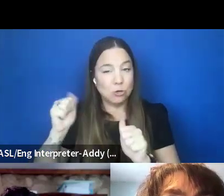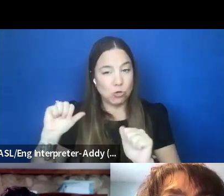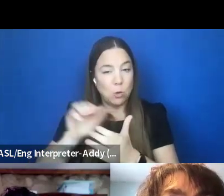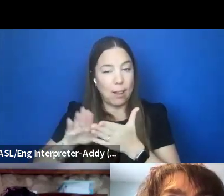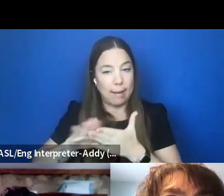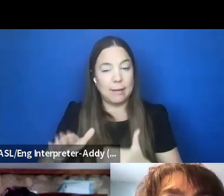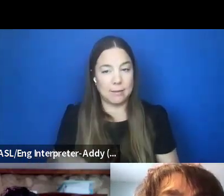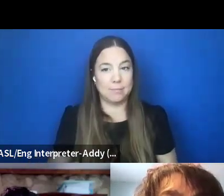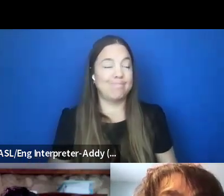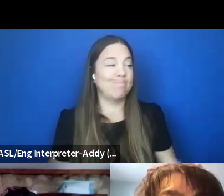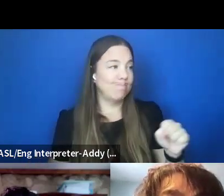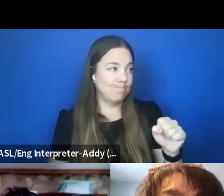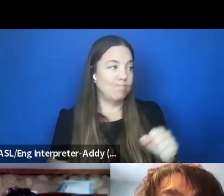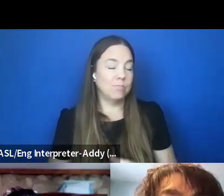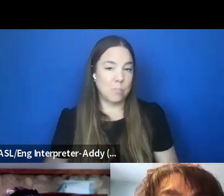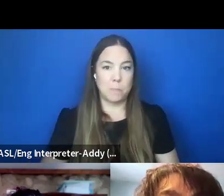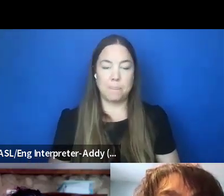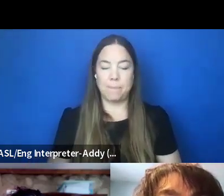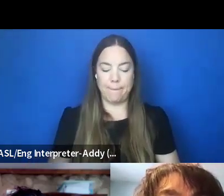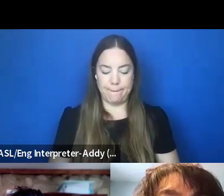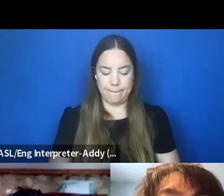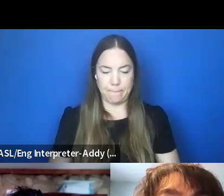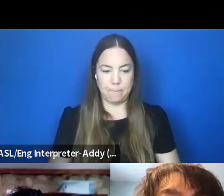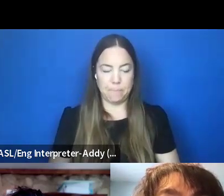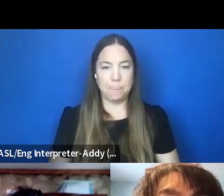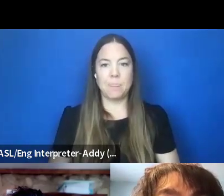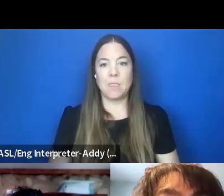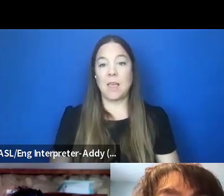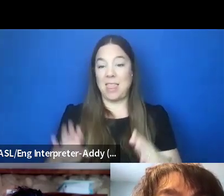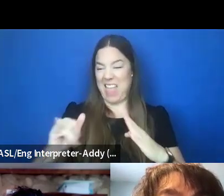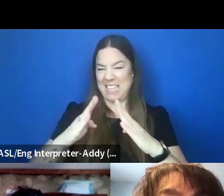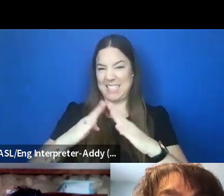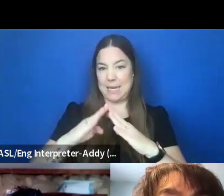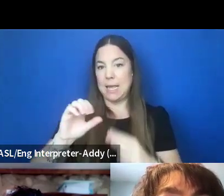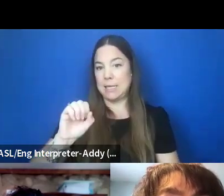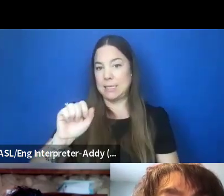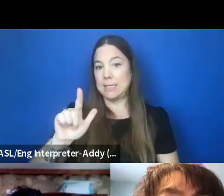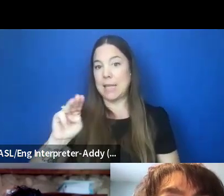Don Dew: Yeah. Adeleigh Belyeu: Of course that city of Selma is pretty historic, being the home of the